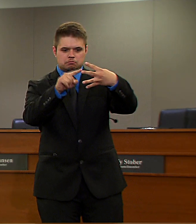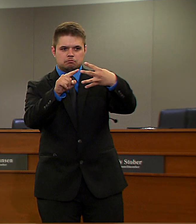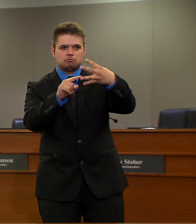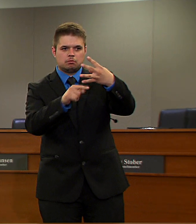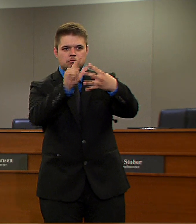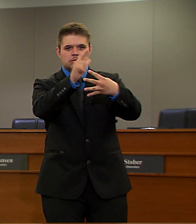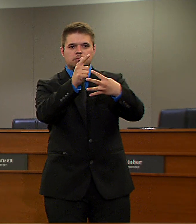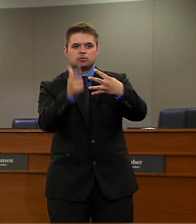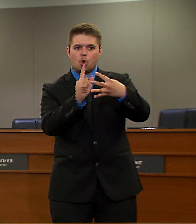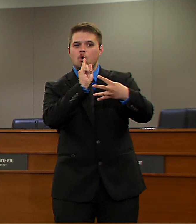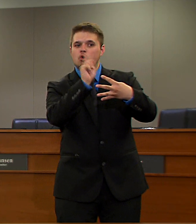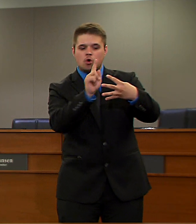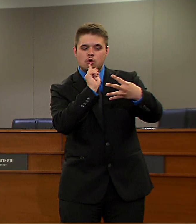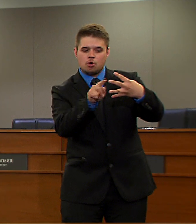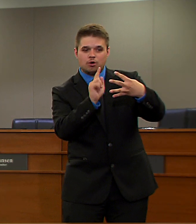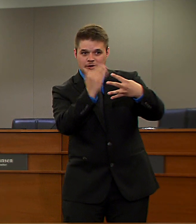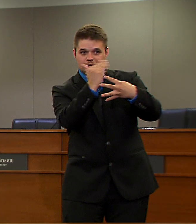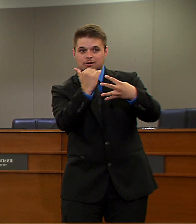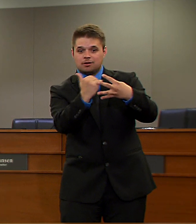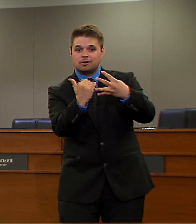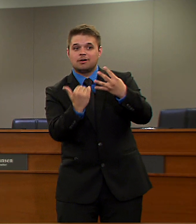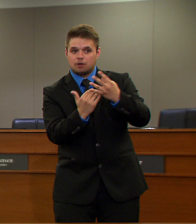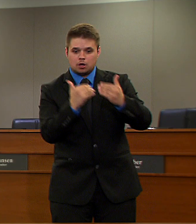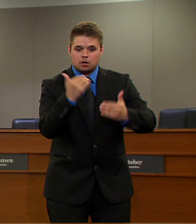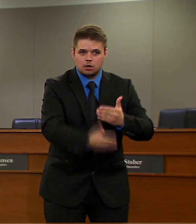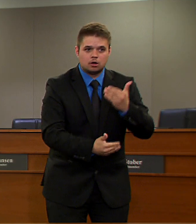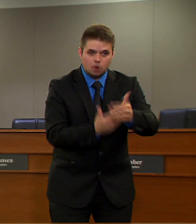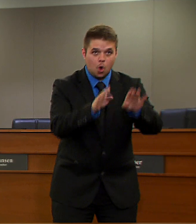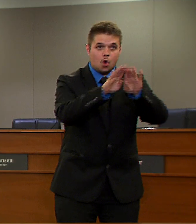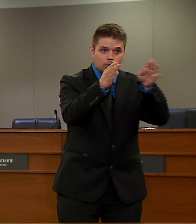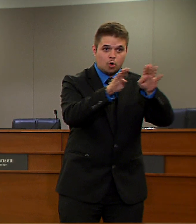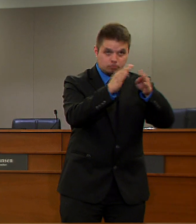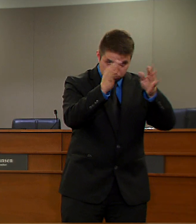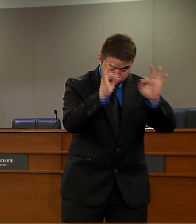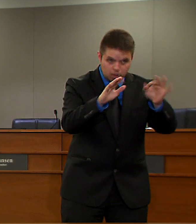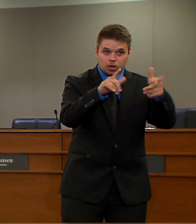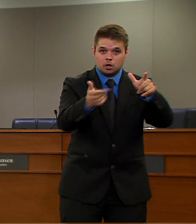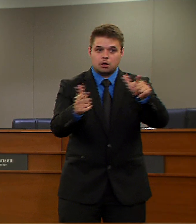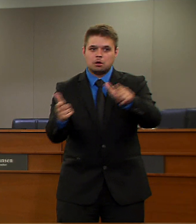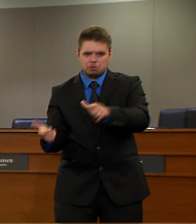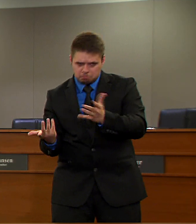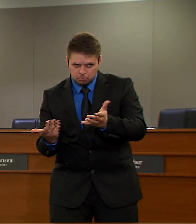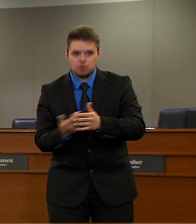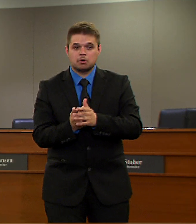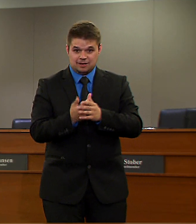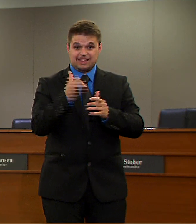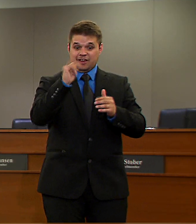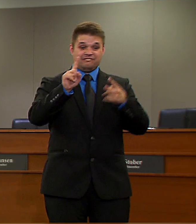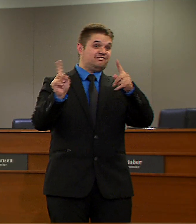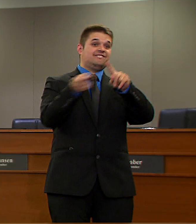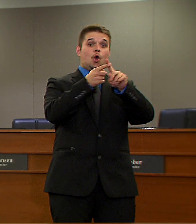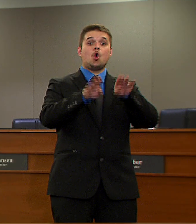with the first phase starting two days ago on Tuesday, may 5th. So, I reviewed in my Tuesday